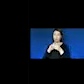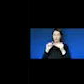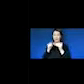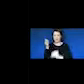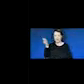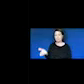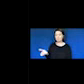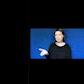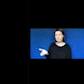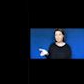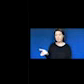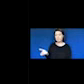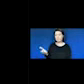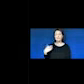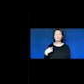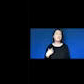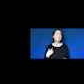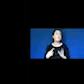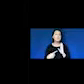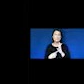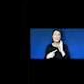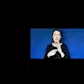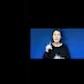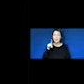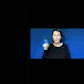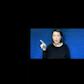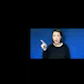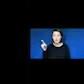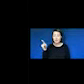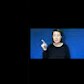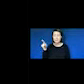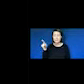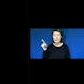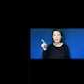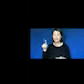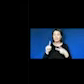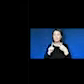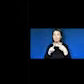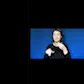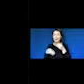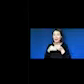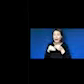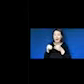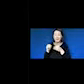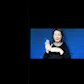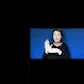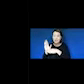We like to use Power Points and in those Power Points use videos or a combination of videos